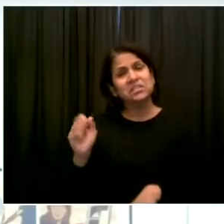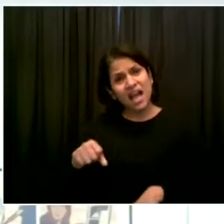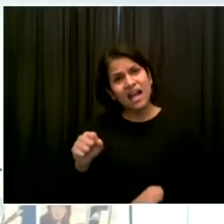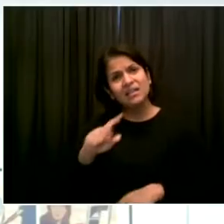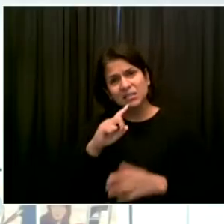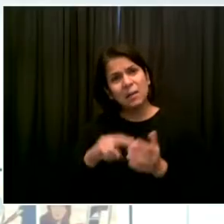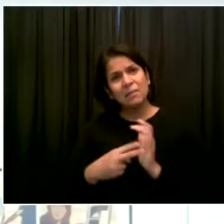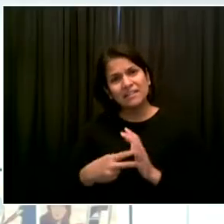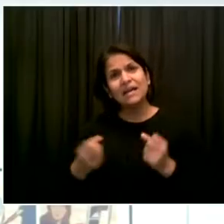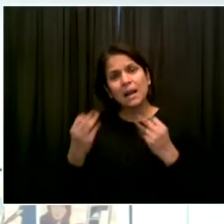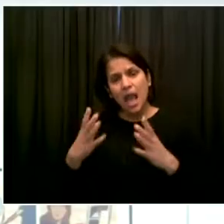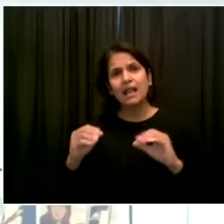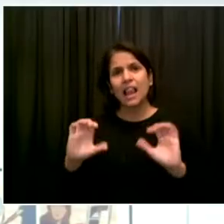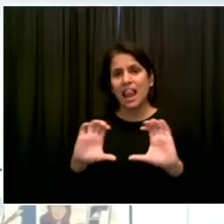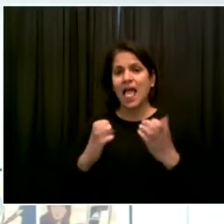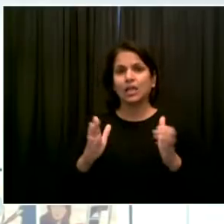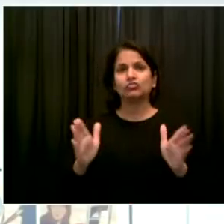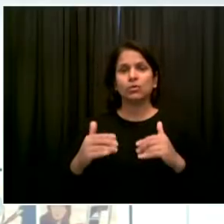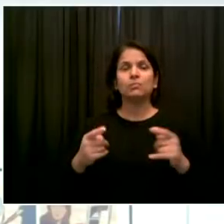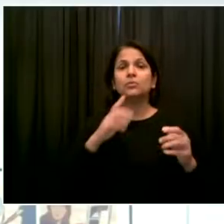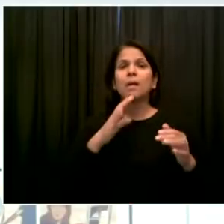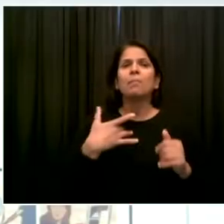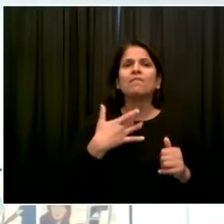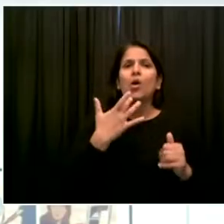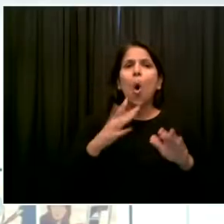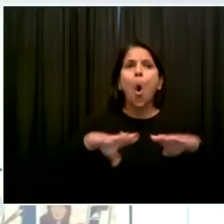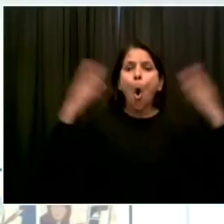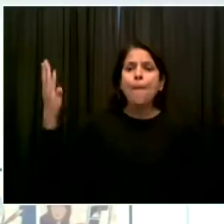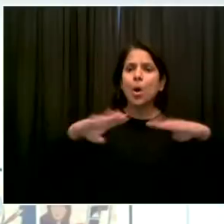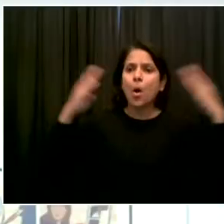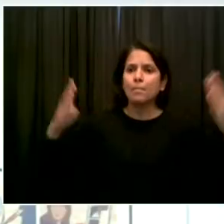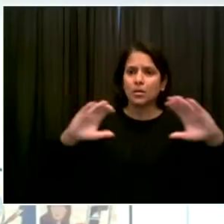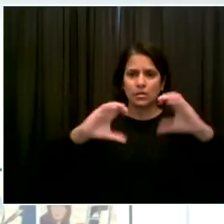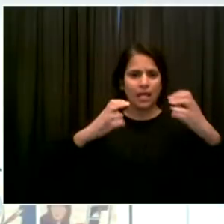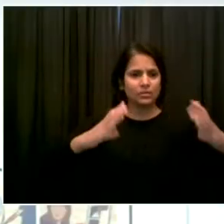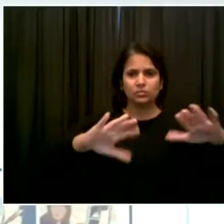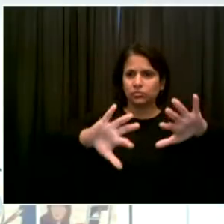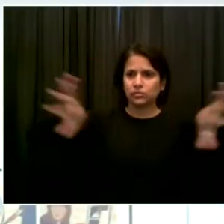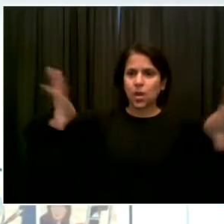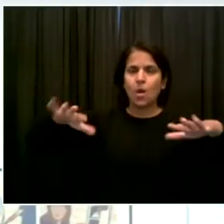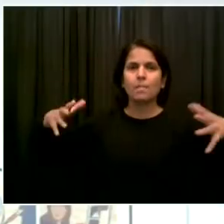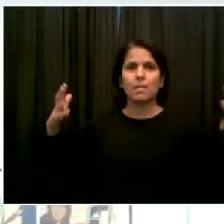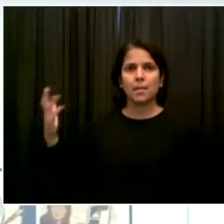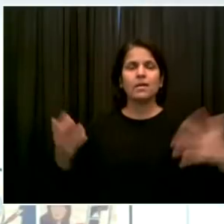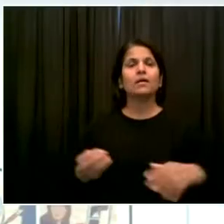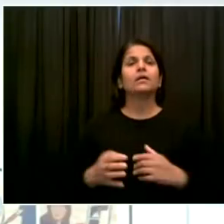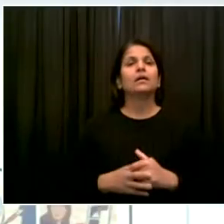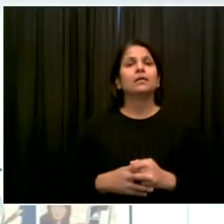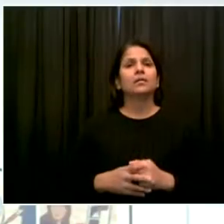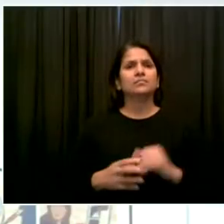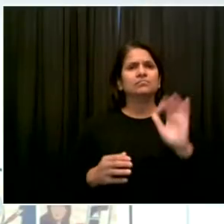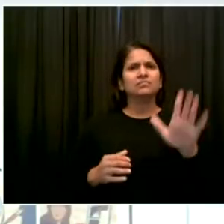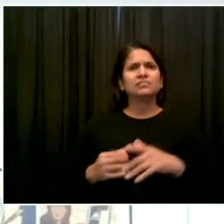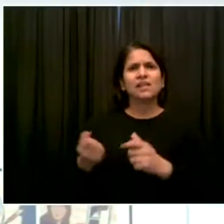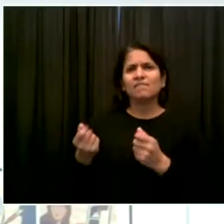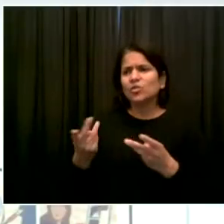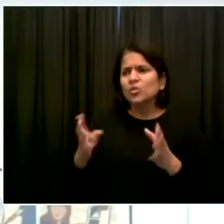CLASSROOMS. ALTHOUGH IT IS A SIGNIFIACNT NUMBER DAN WE WANT TO KEEP HIS